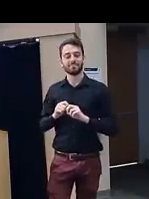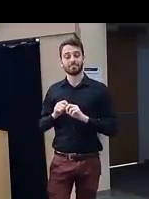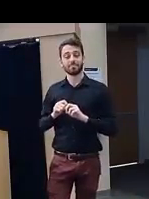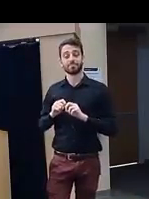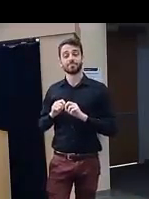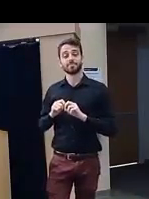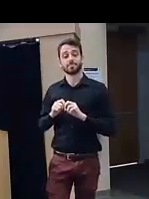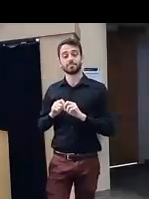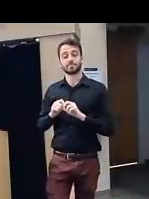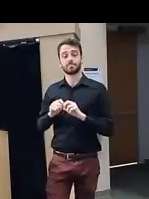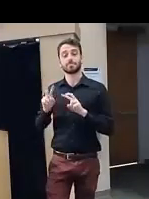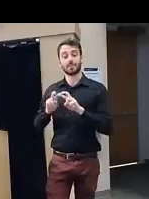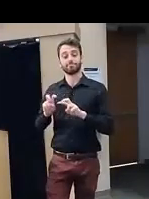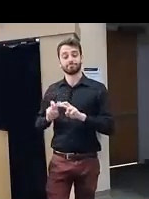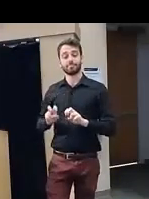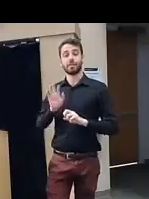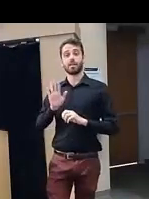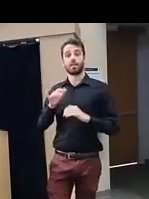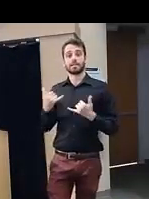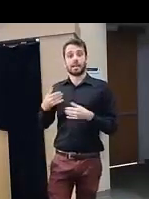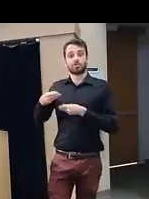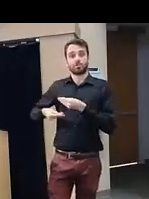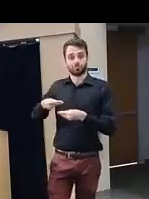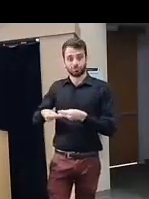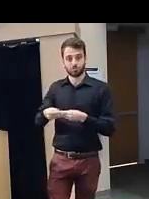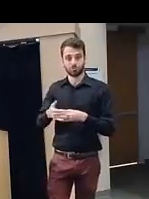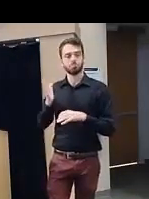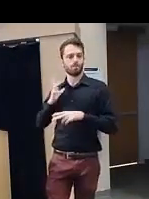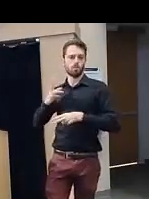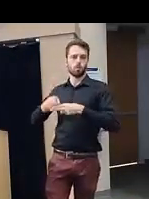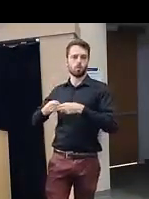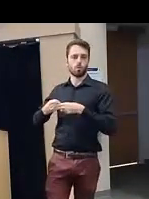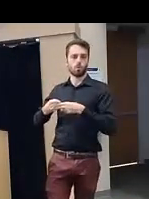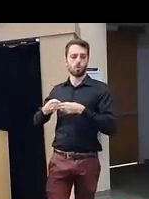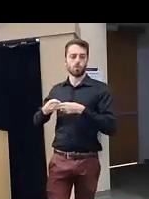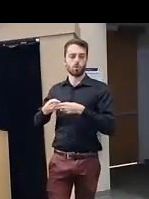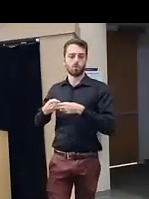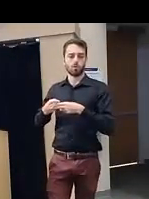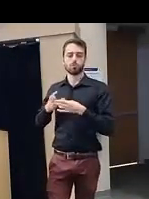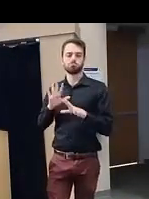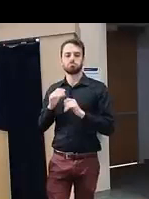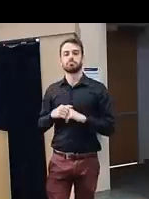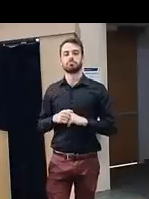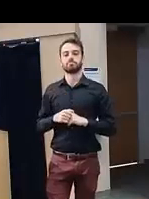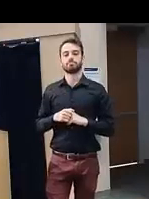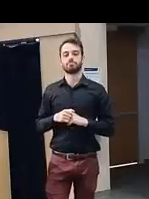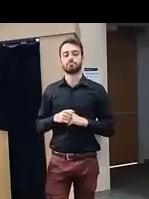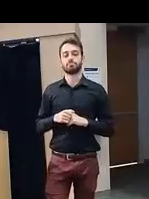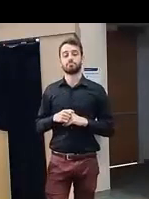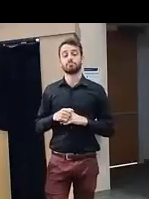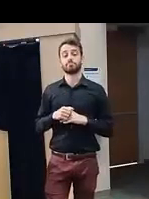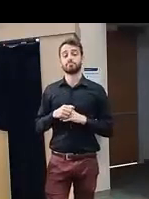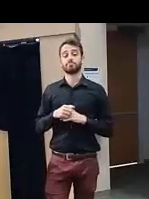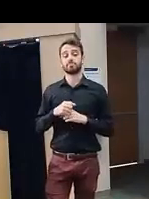used to call you know in October 2021 American Academy of Pediatrics American Academy Child and